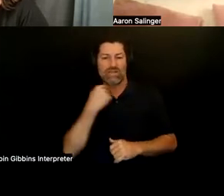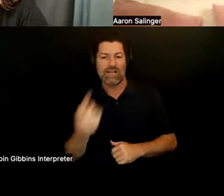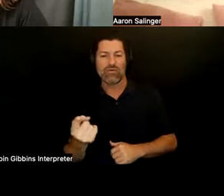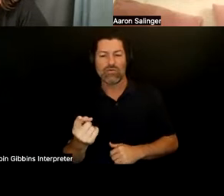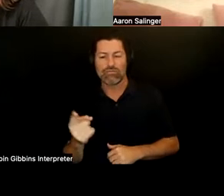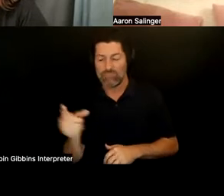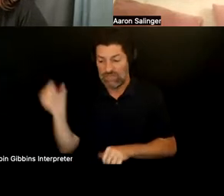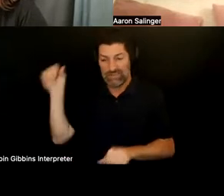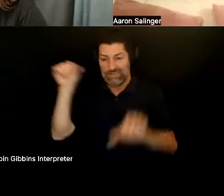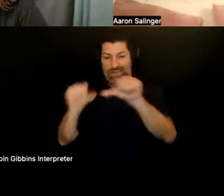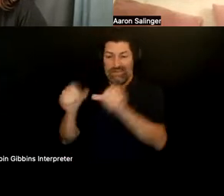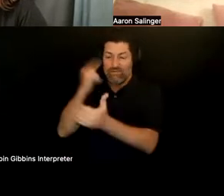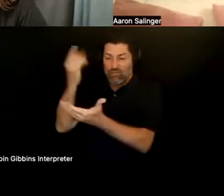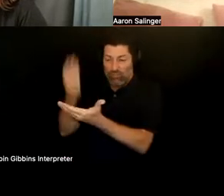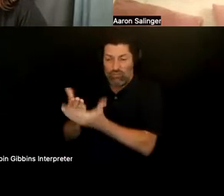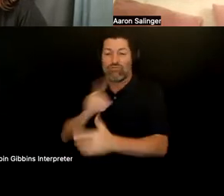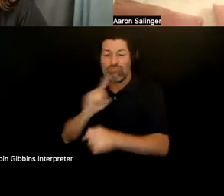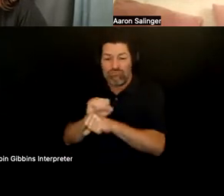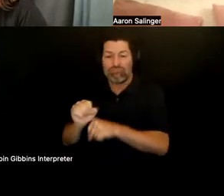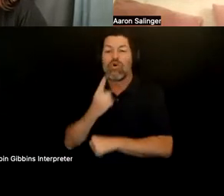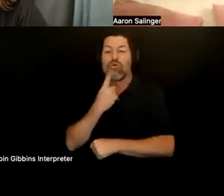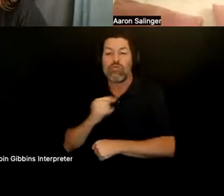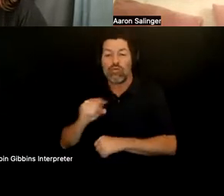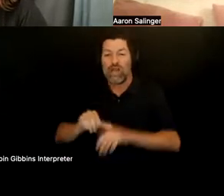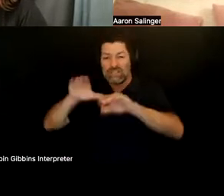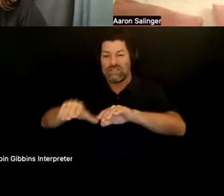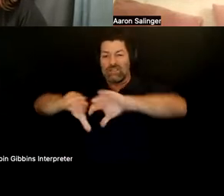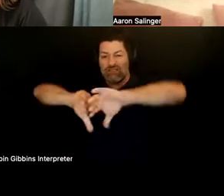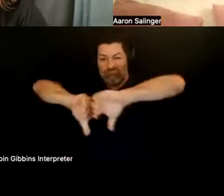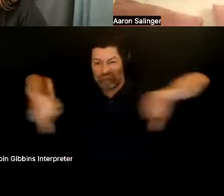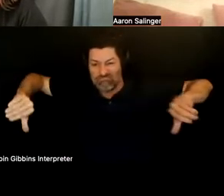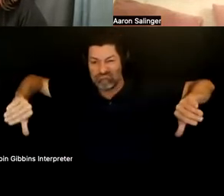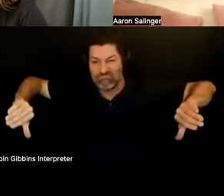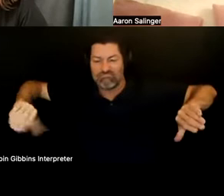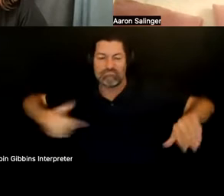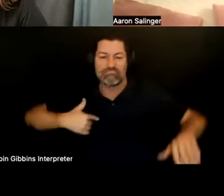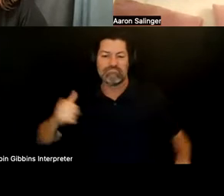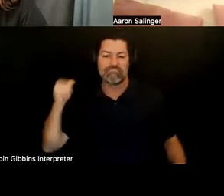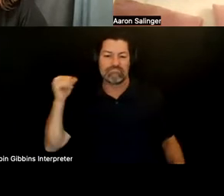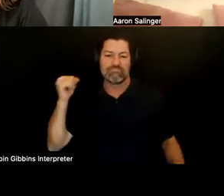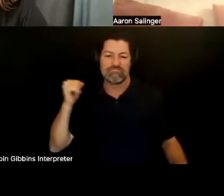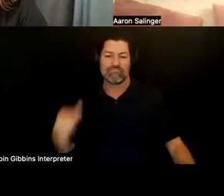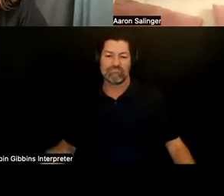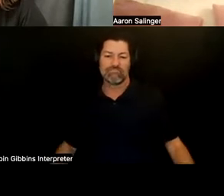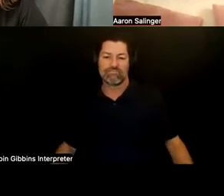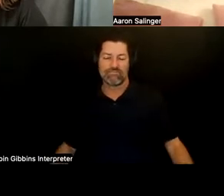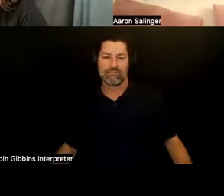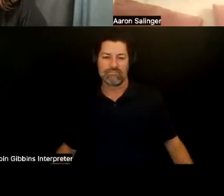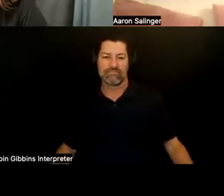19:55:01 The Red Sea definitely parted I don't that's that's not my belief.